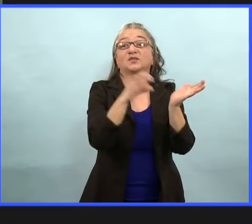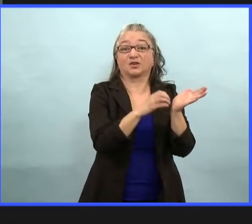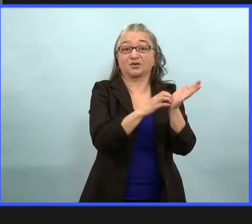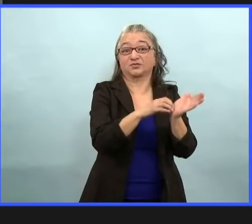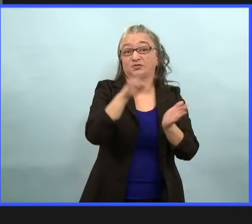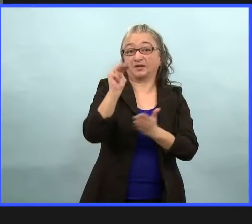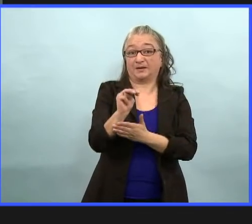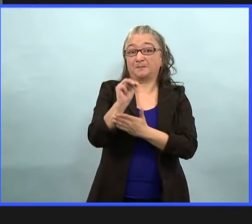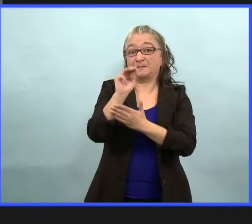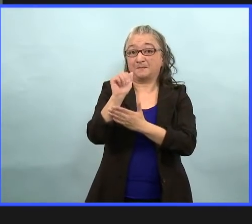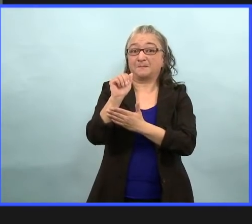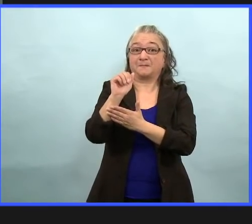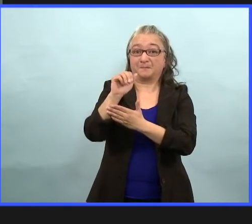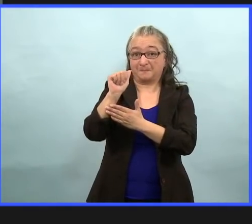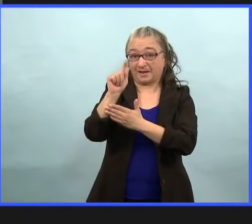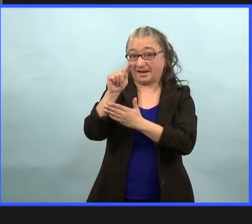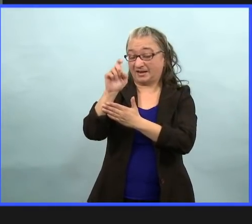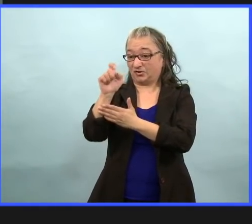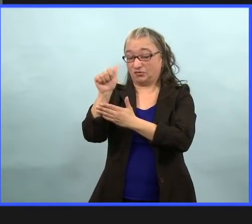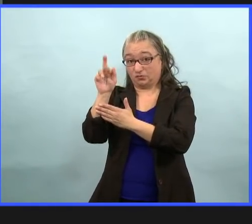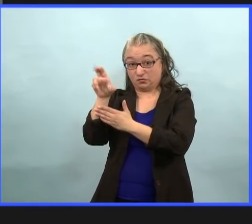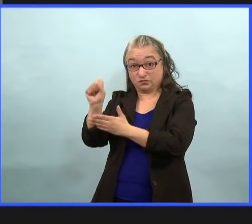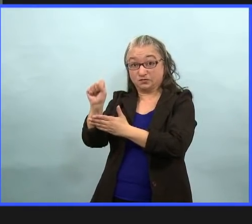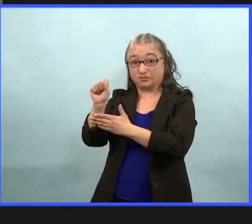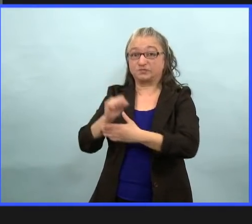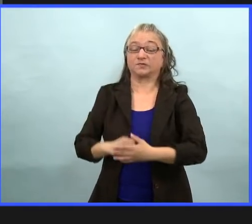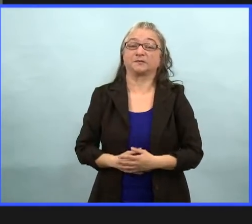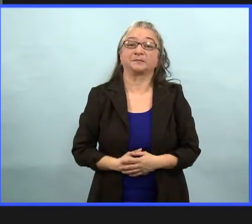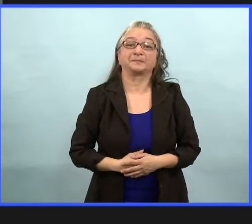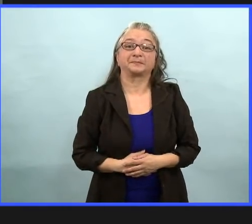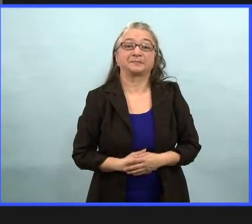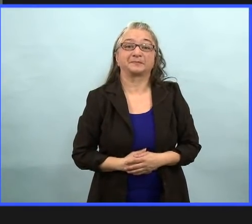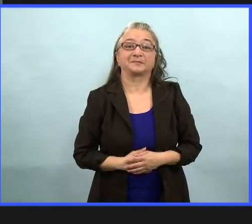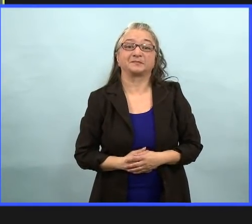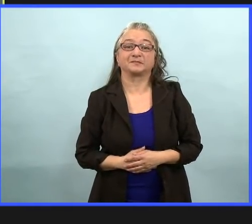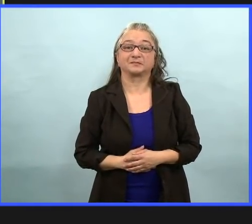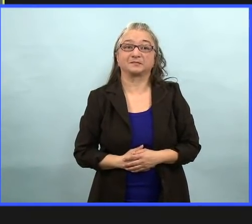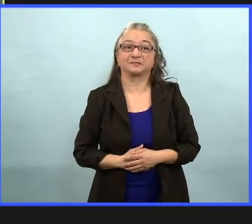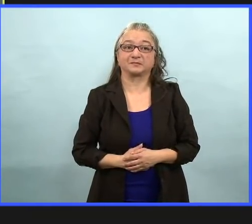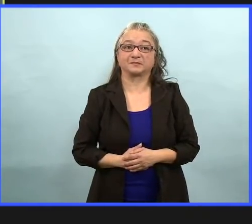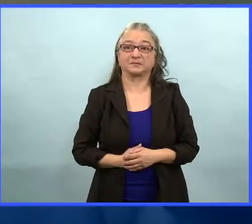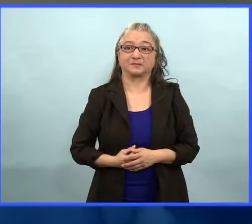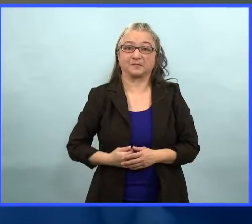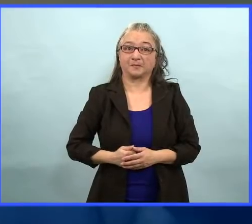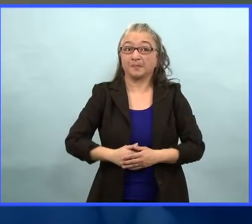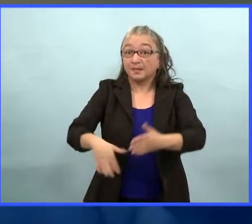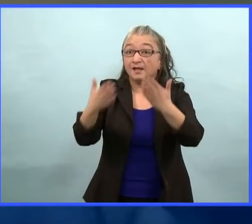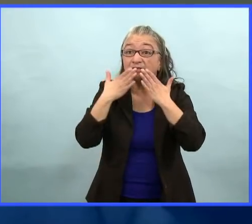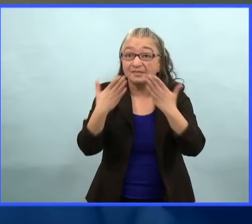uh we will take your questions dr matthew thank you dr reimer good morning everyone uh my name